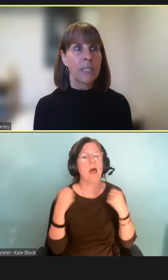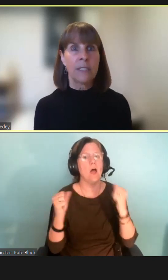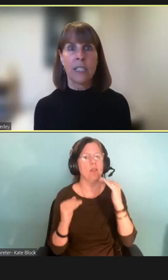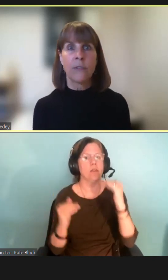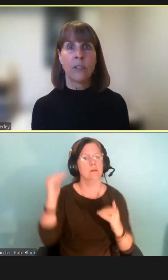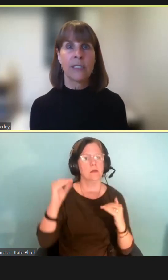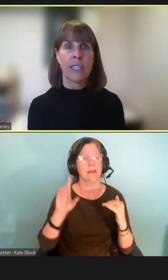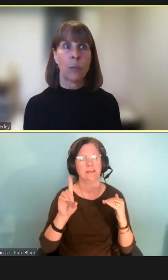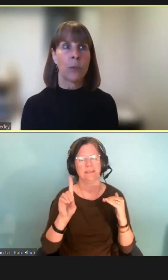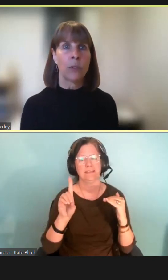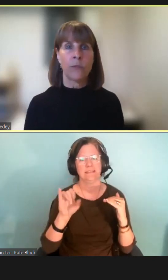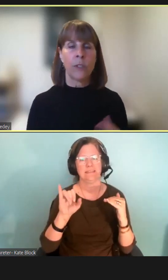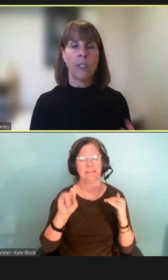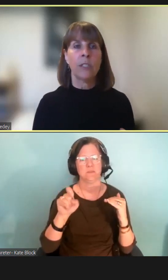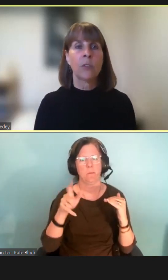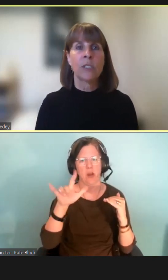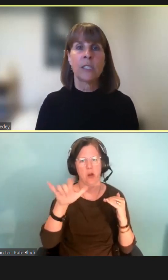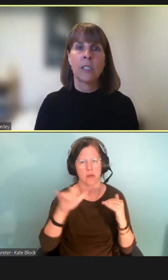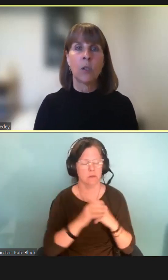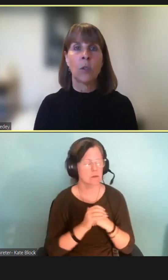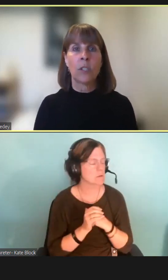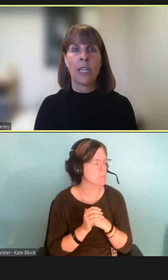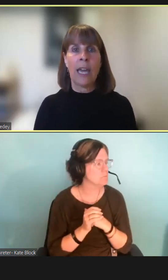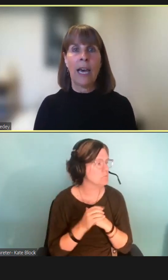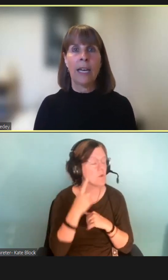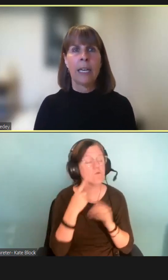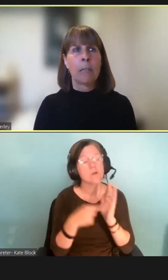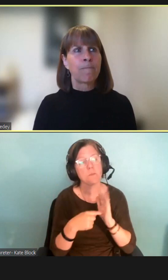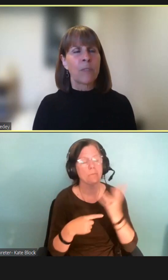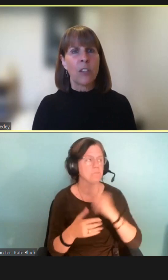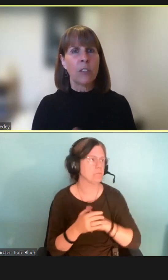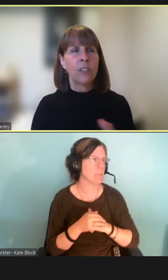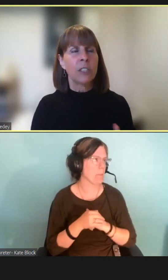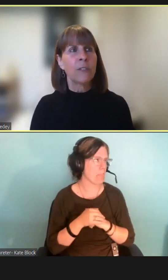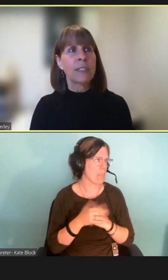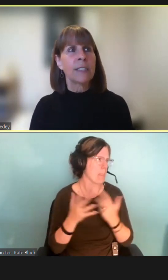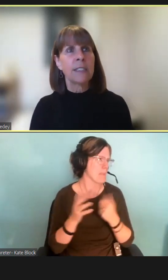say for example you're very interested in looking at are there differences in